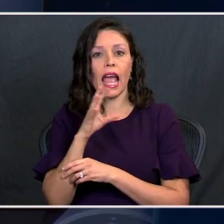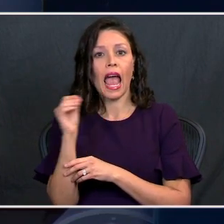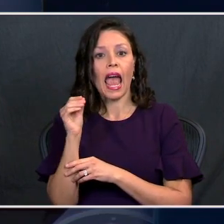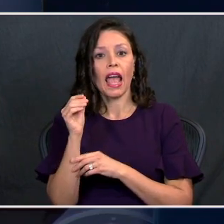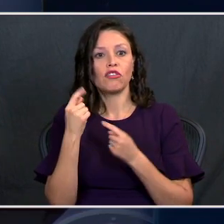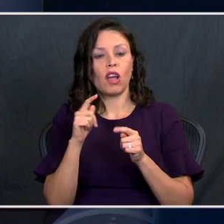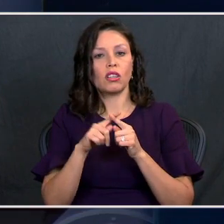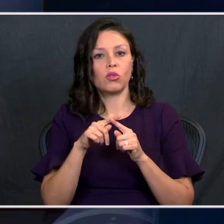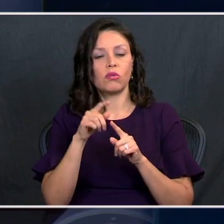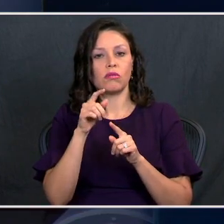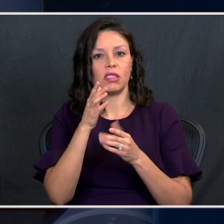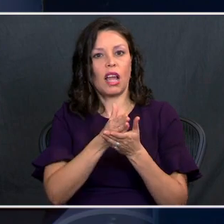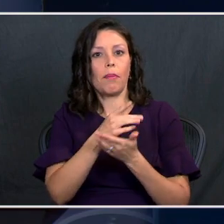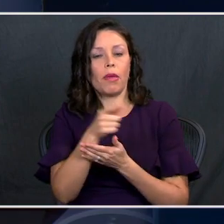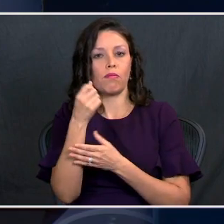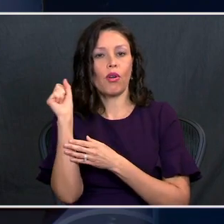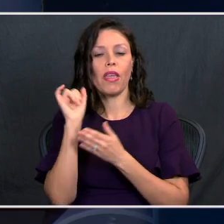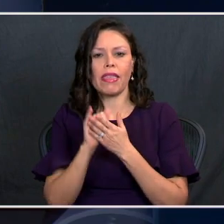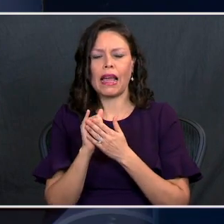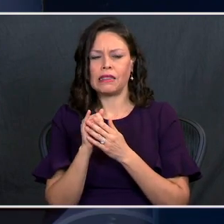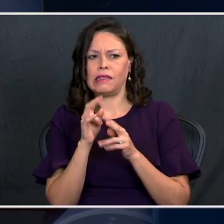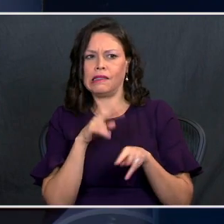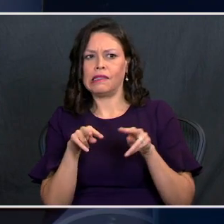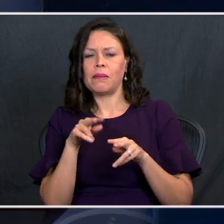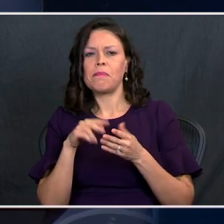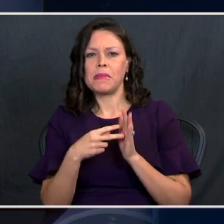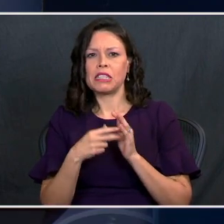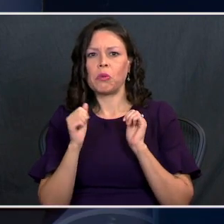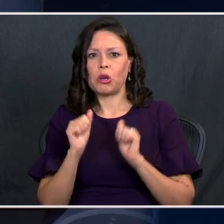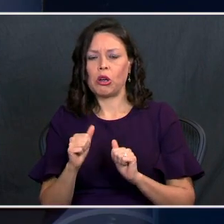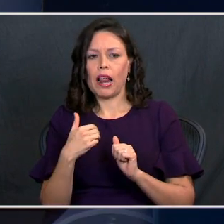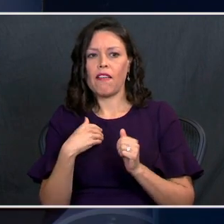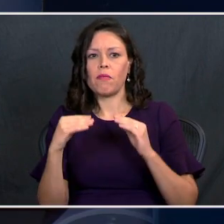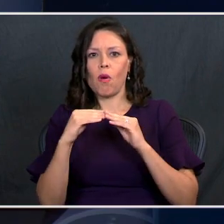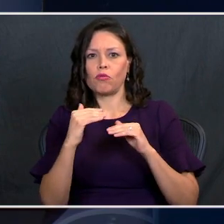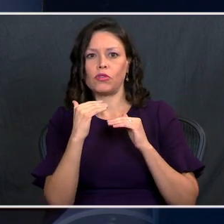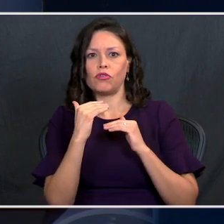that followed are troubling indications of further restrictions on Russian civil society.